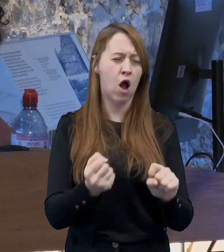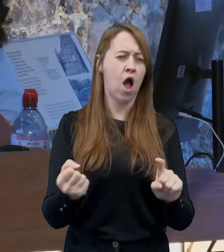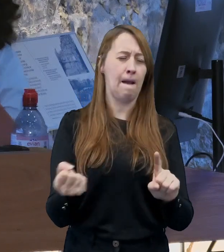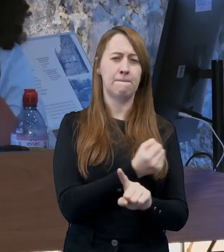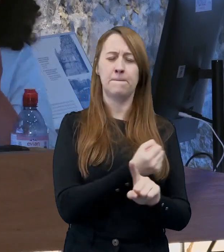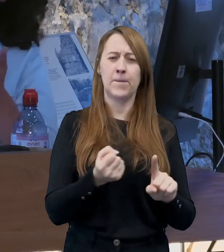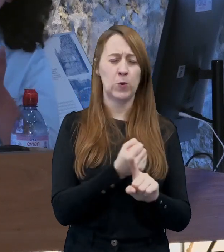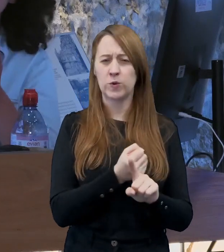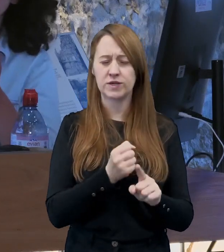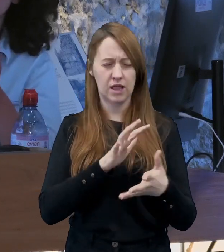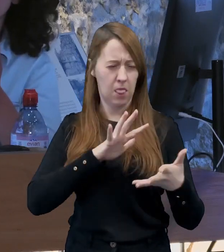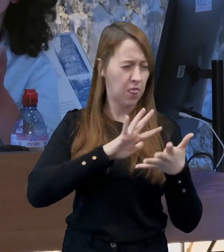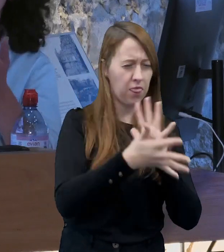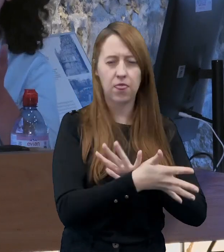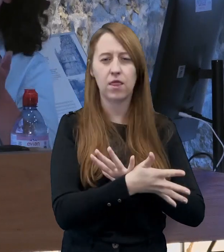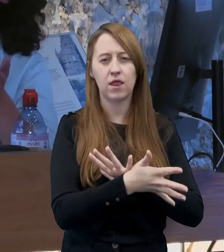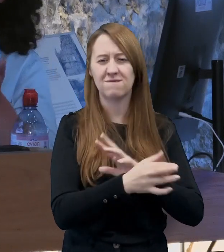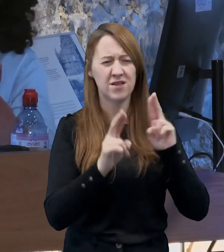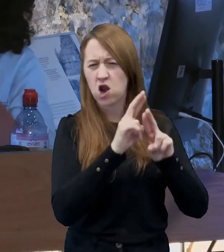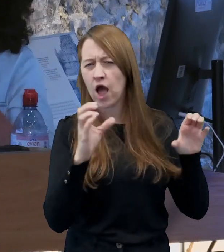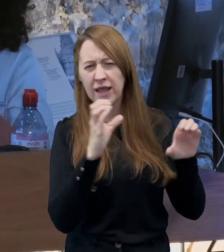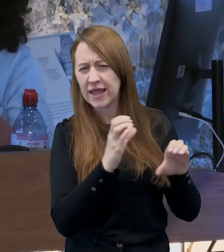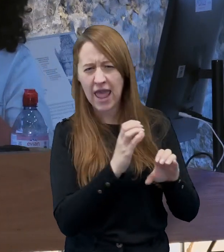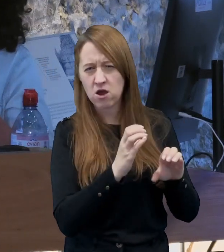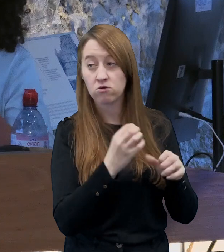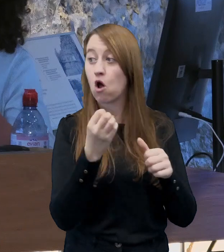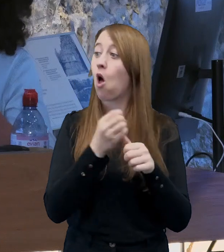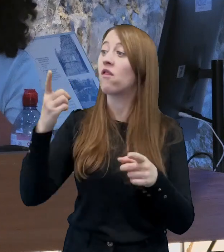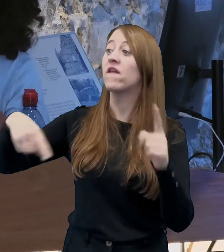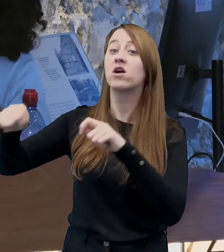really lacked the care that so many other sculptures have been given.